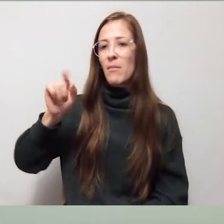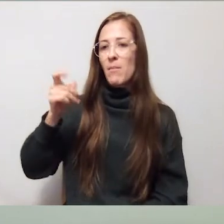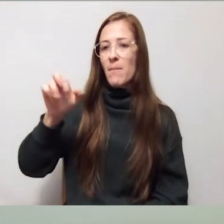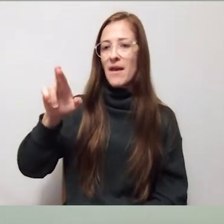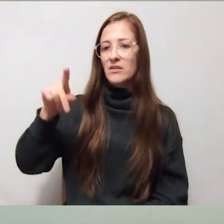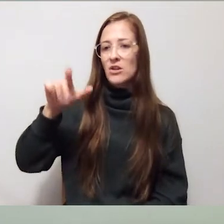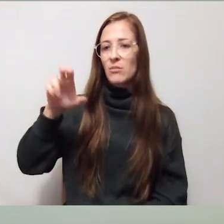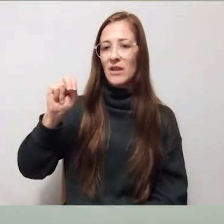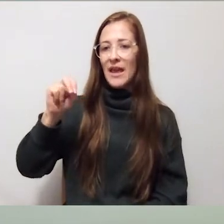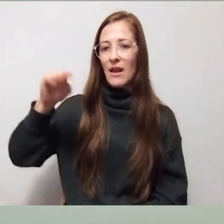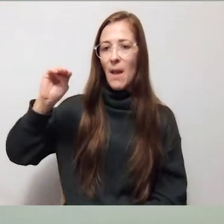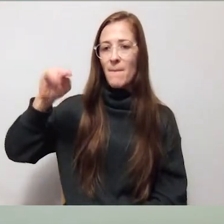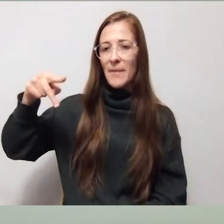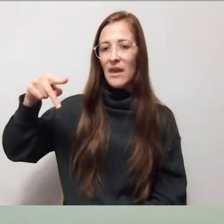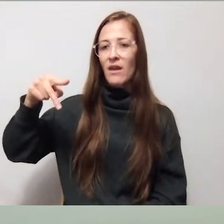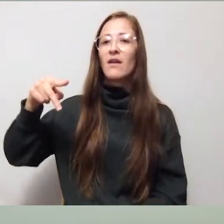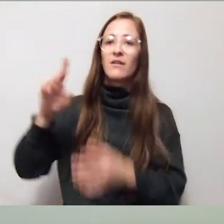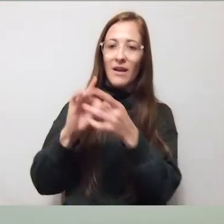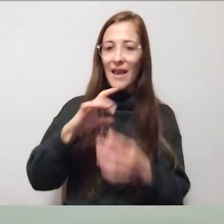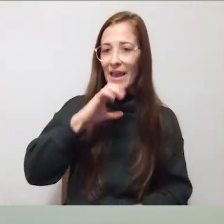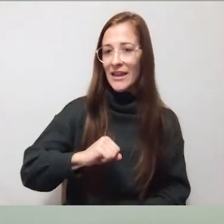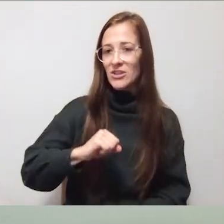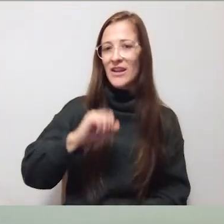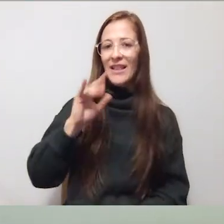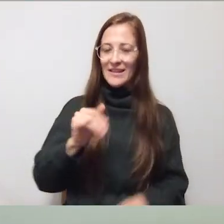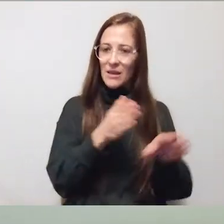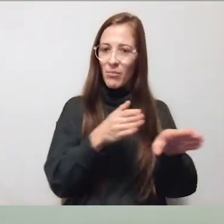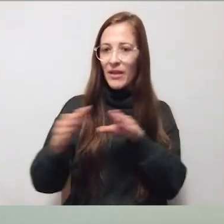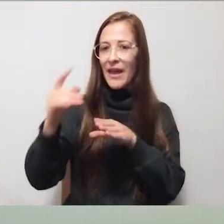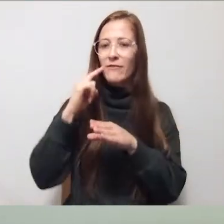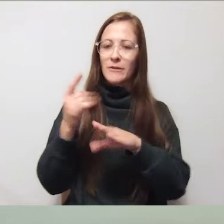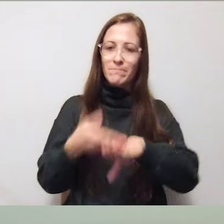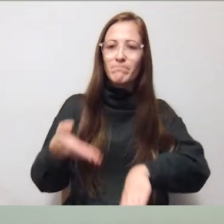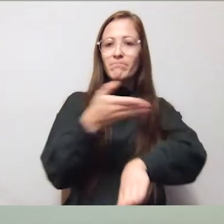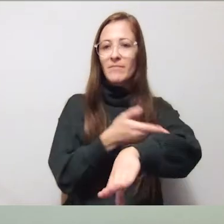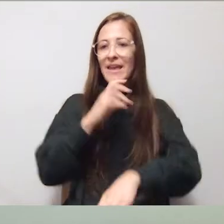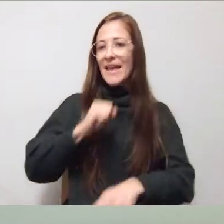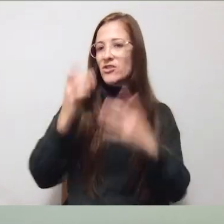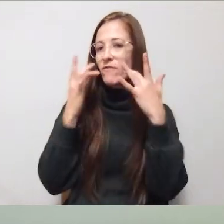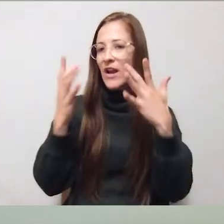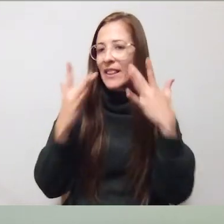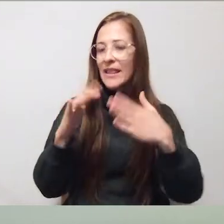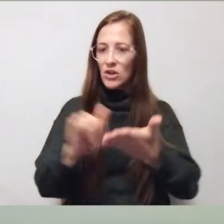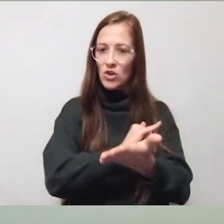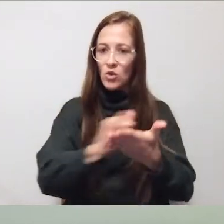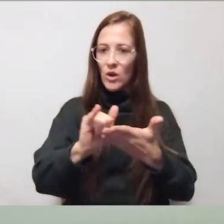And the Master Plan on Aging is a roadmap to continue the work we've done on age friendly New York and health across all policies,